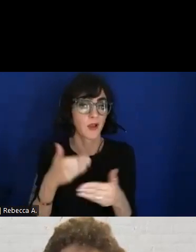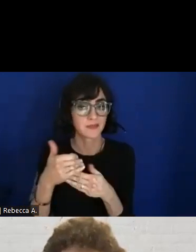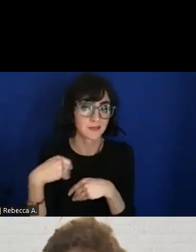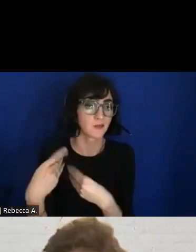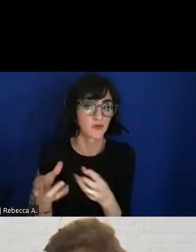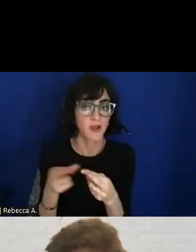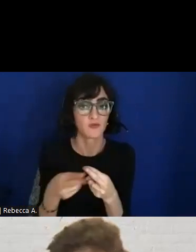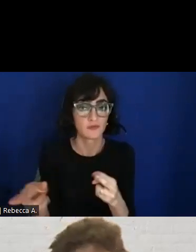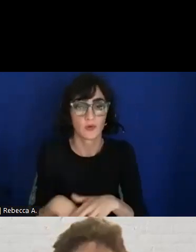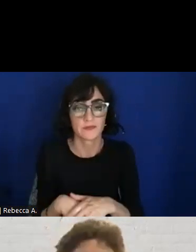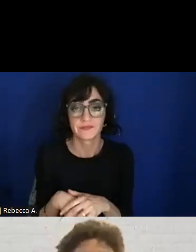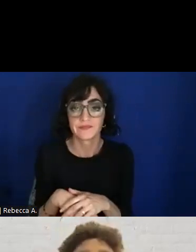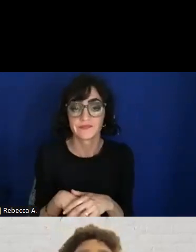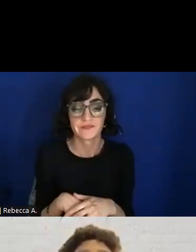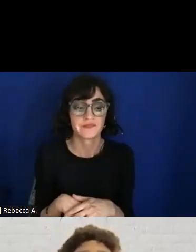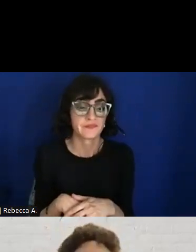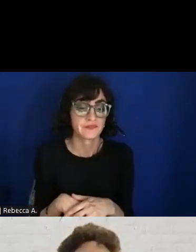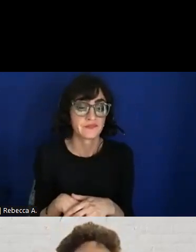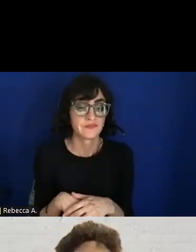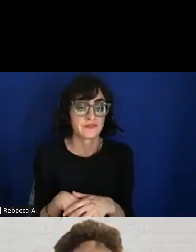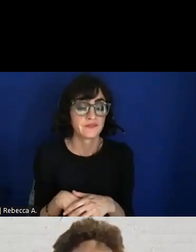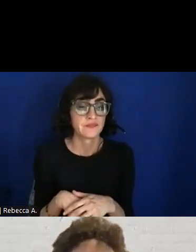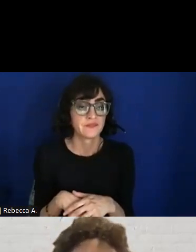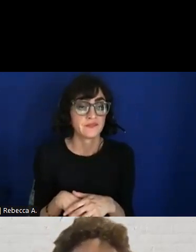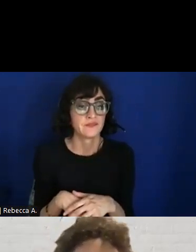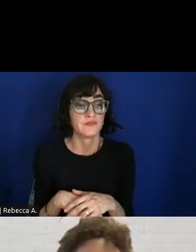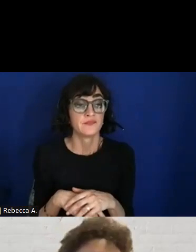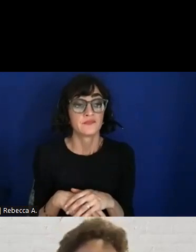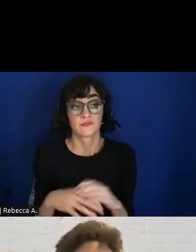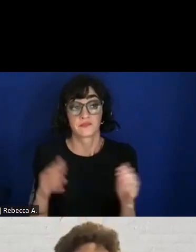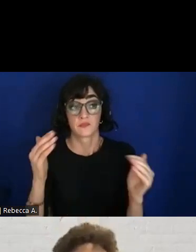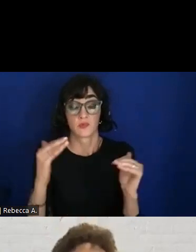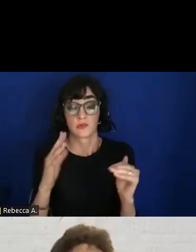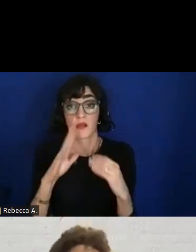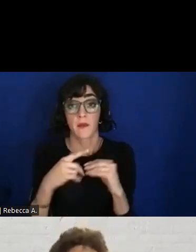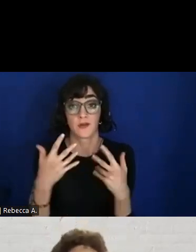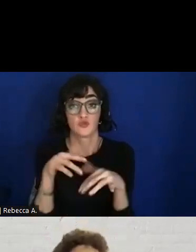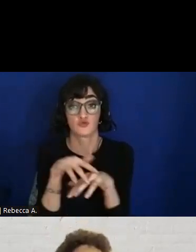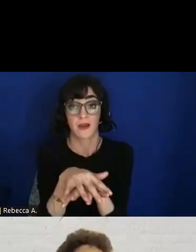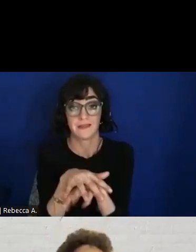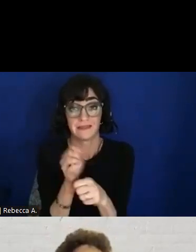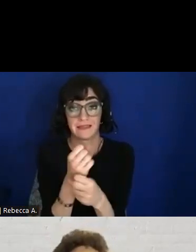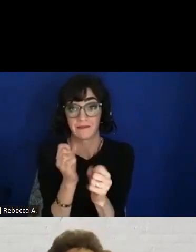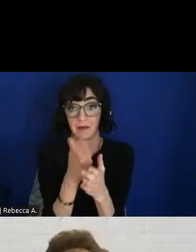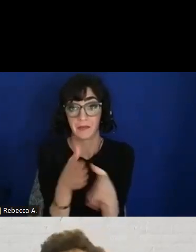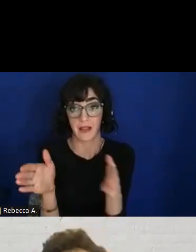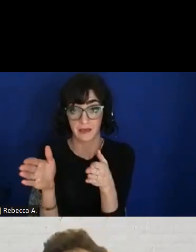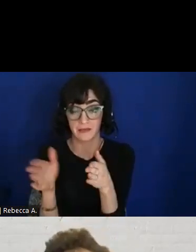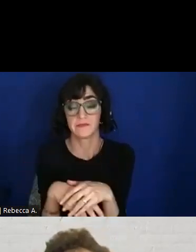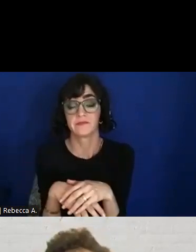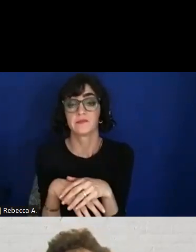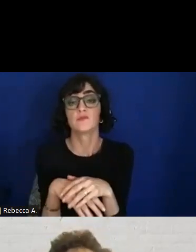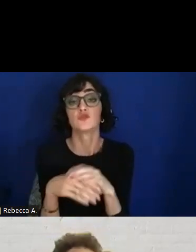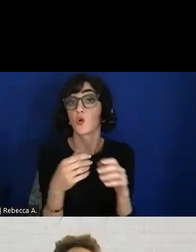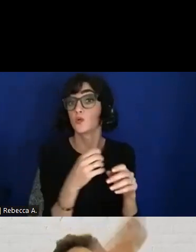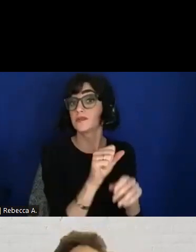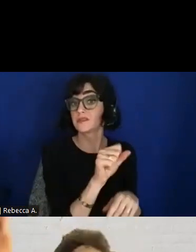when we talk about integrated safety planning so your substance use safety plan will go